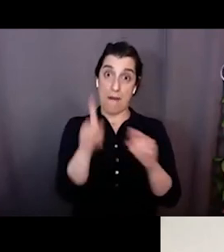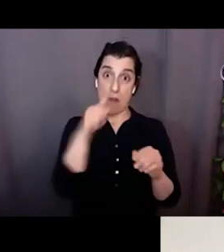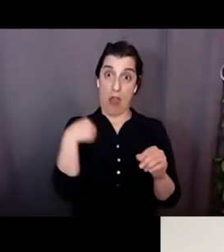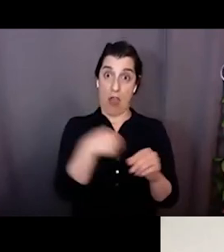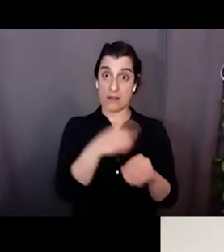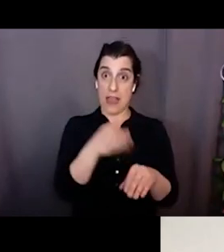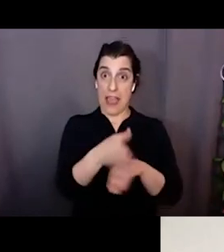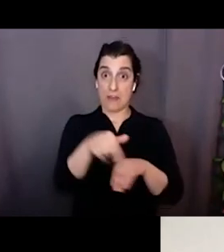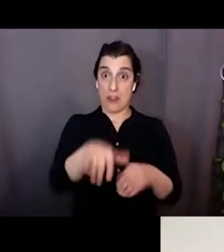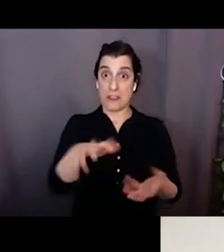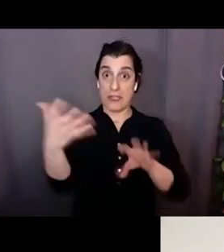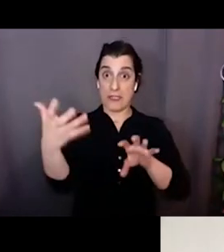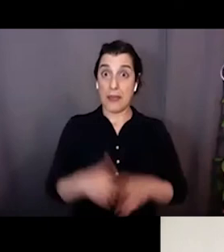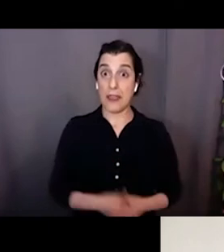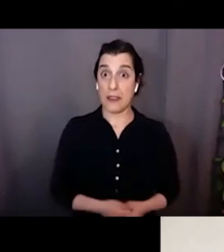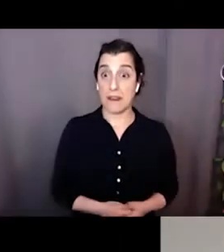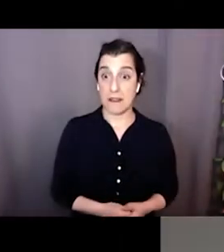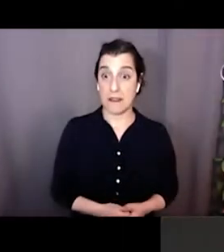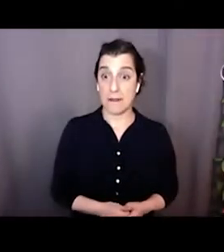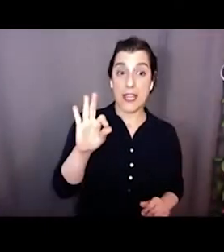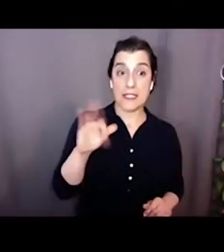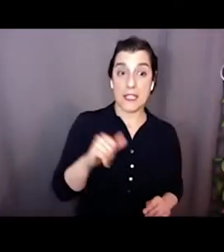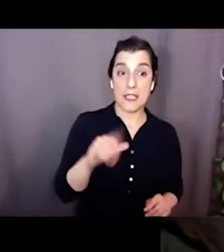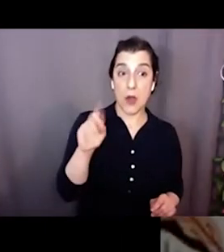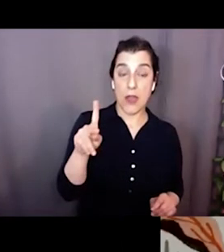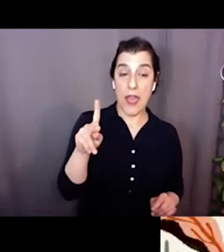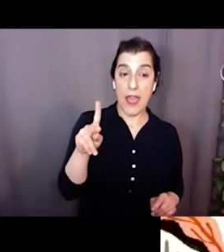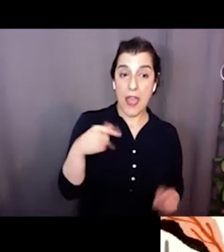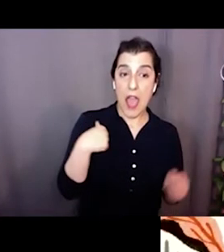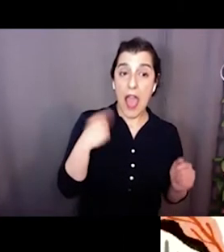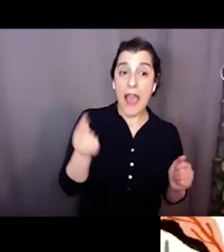I think that this time has been an opportunity for us to reflect on the